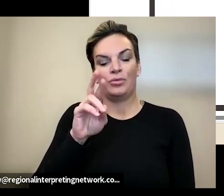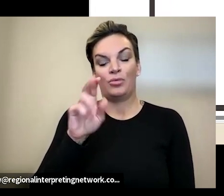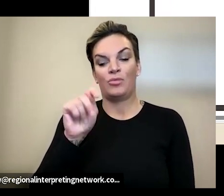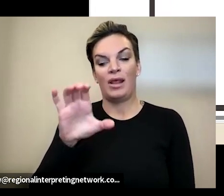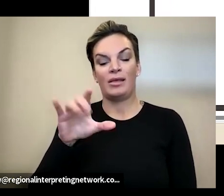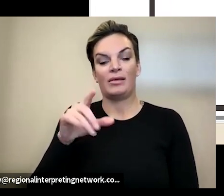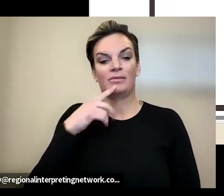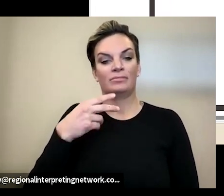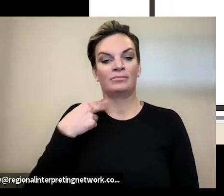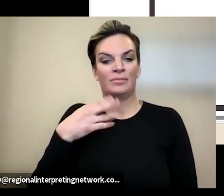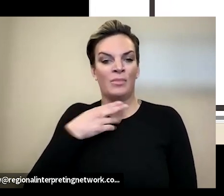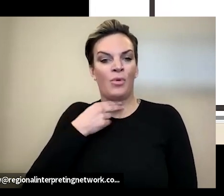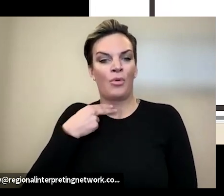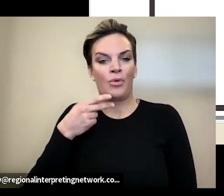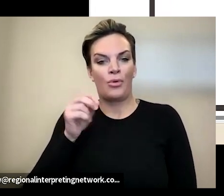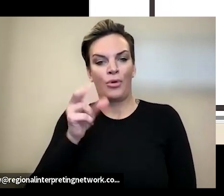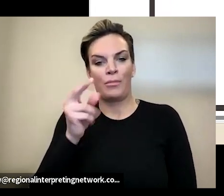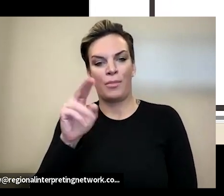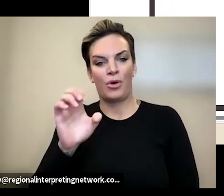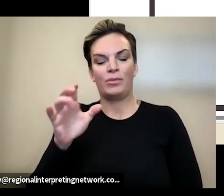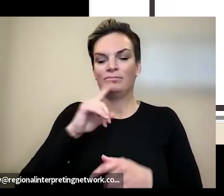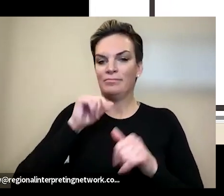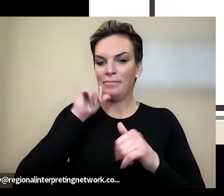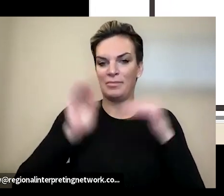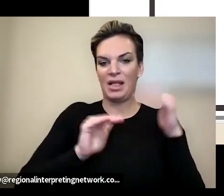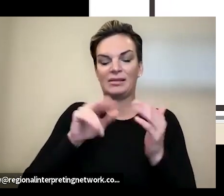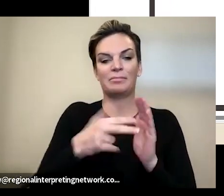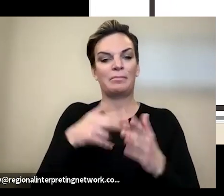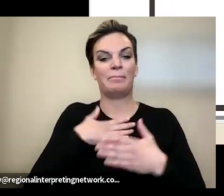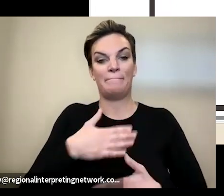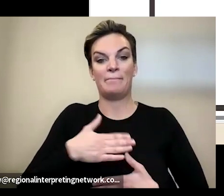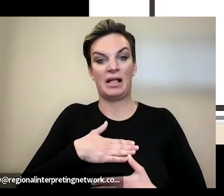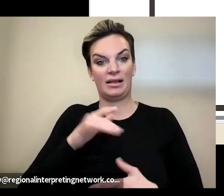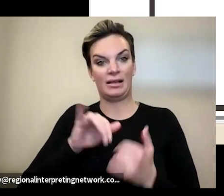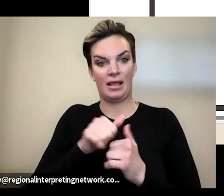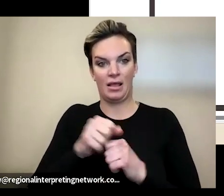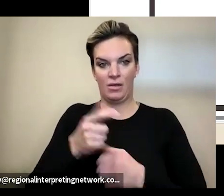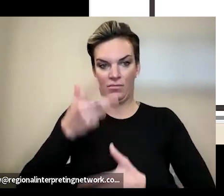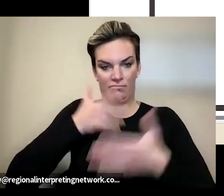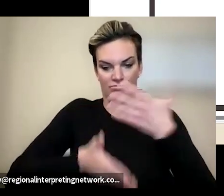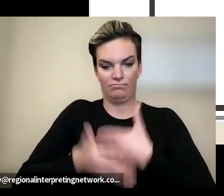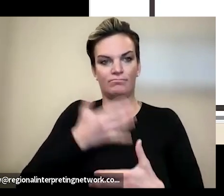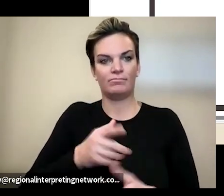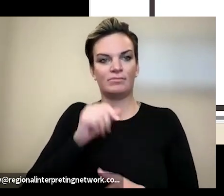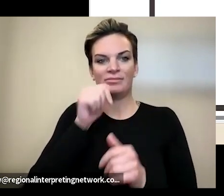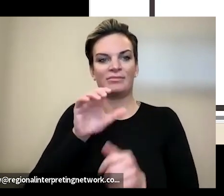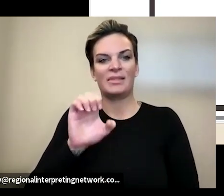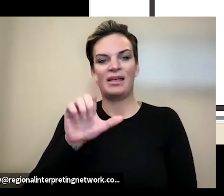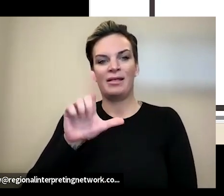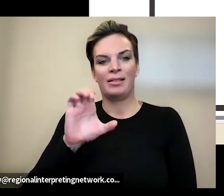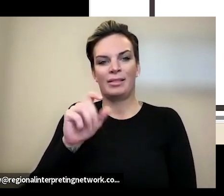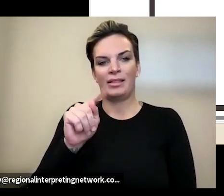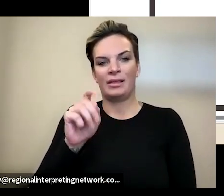my body doesn't process electrolytes the way that it should and it's not complete insufficiency